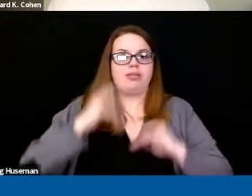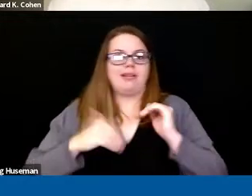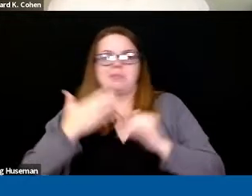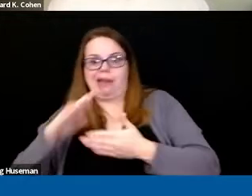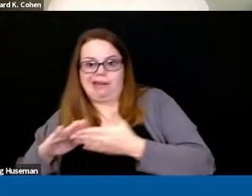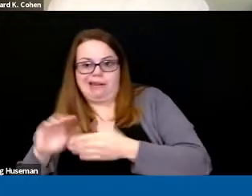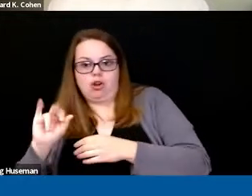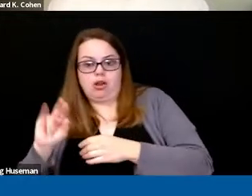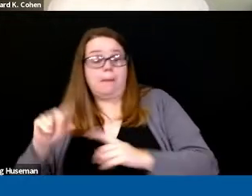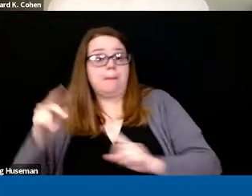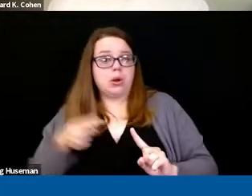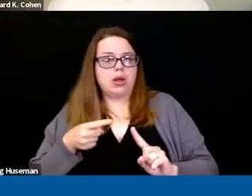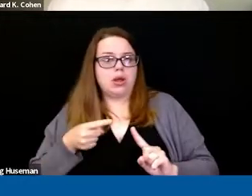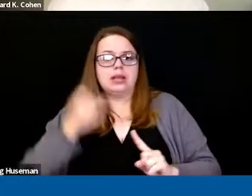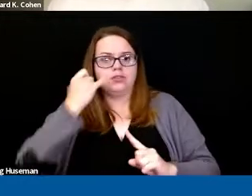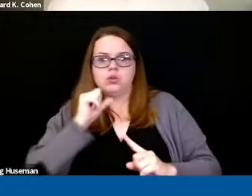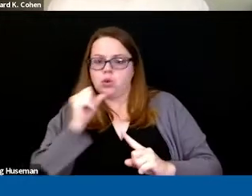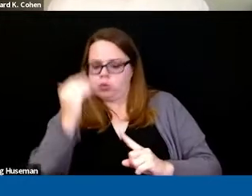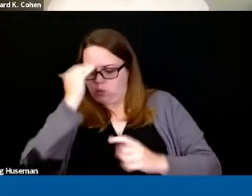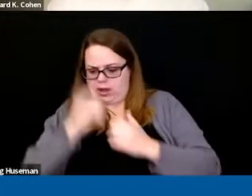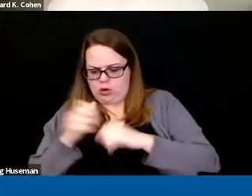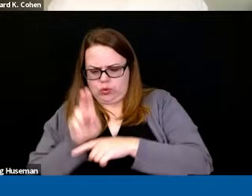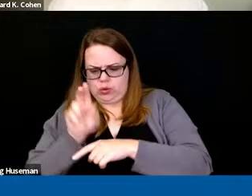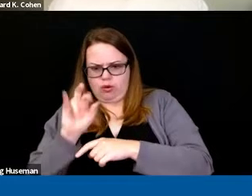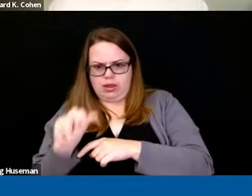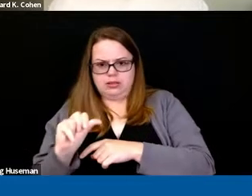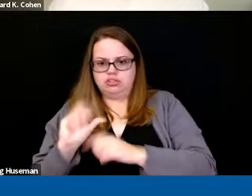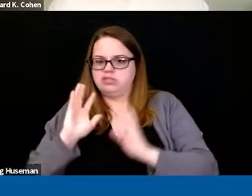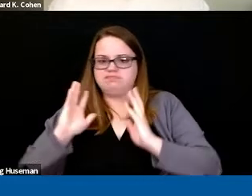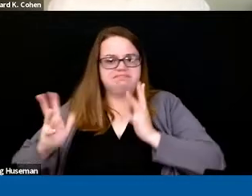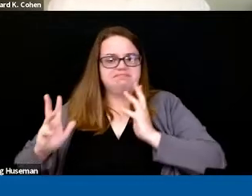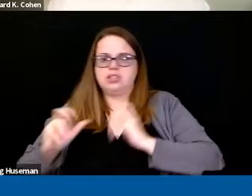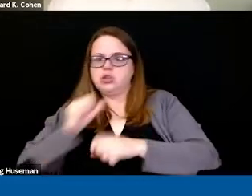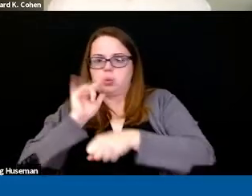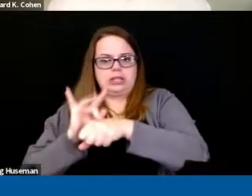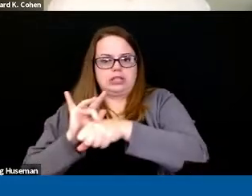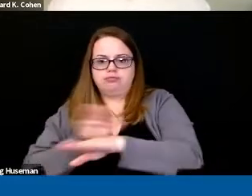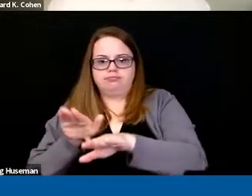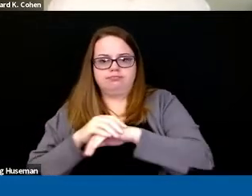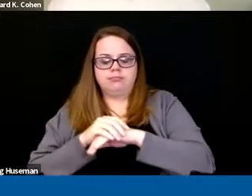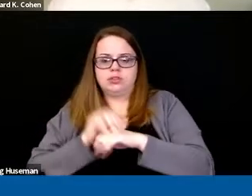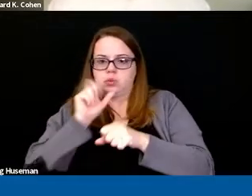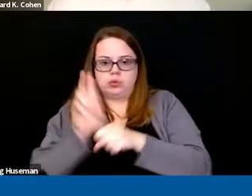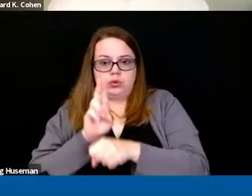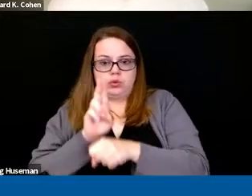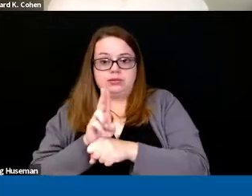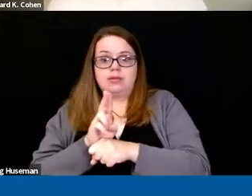The point here is that if you don't know how to really use ARIA, it's just better to leave it off. Thankfully, you're here today, and hopefully you'll learn enough